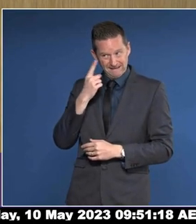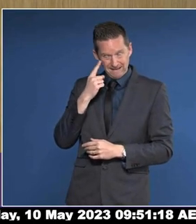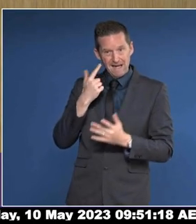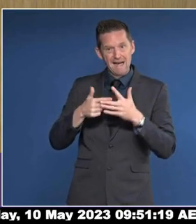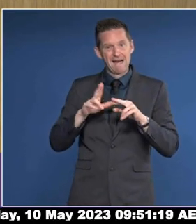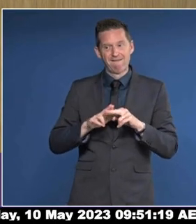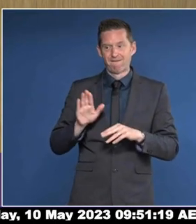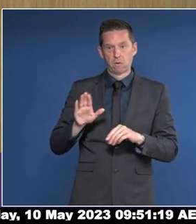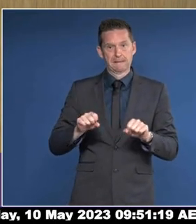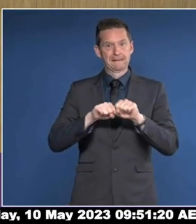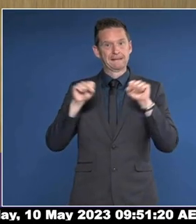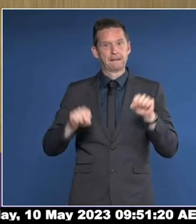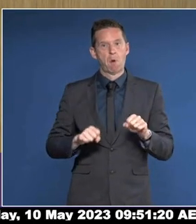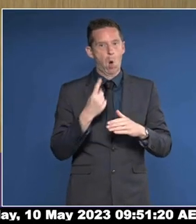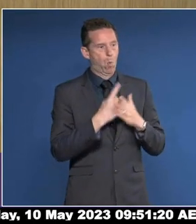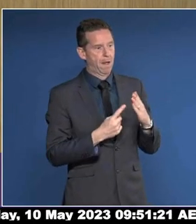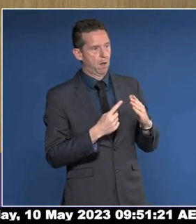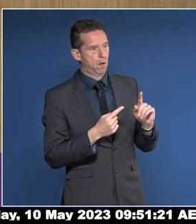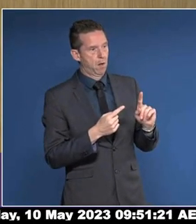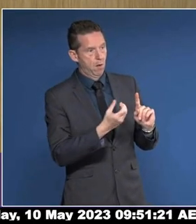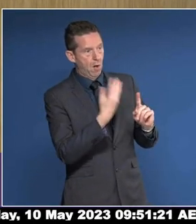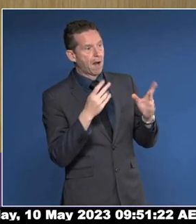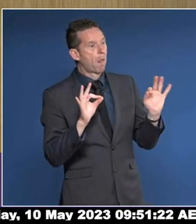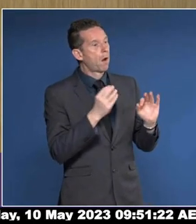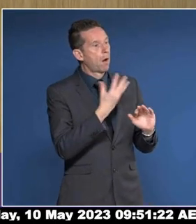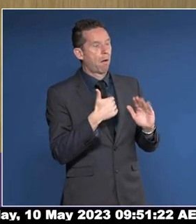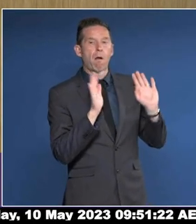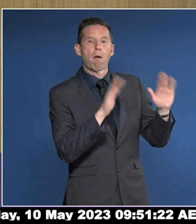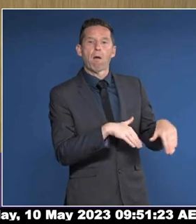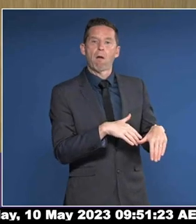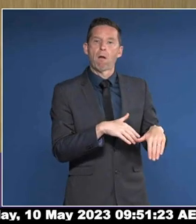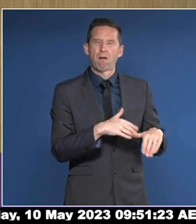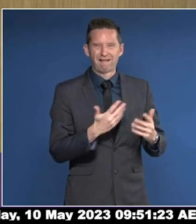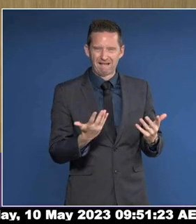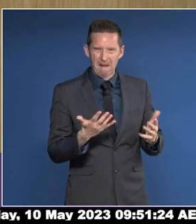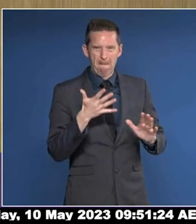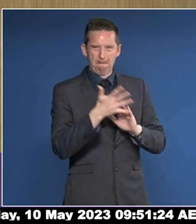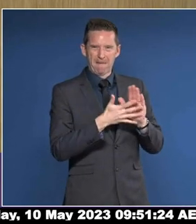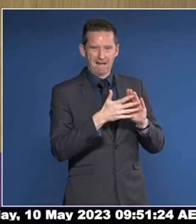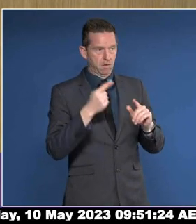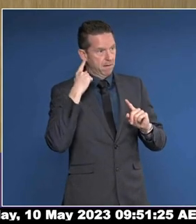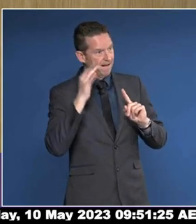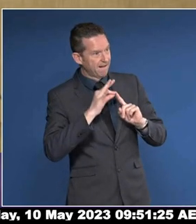of reaction and it requires a notification - Yes. MS EASTMAN: - then the absence of hearing something does not mean